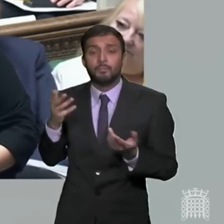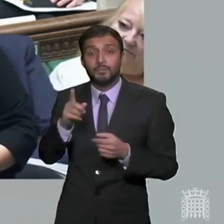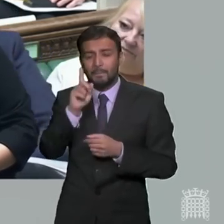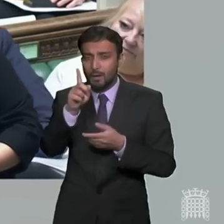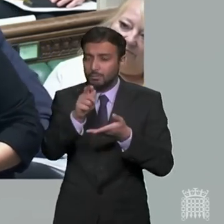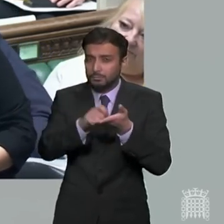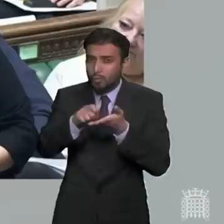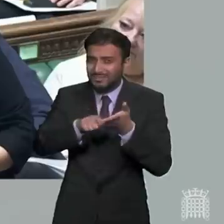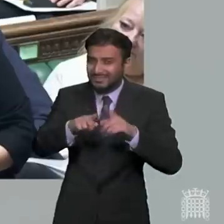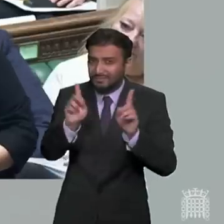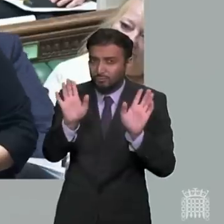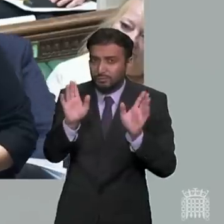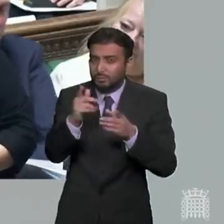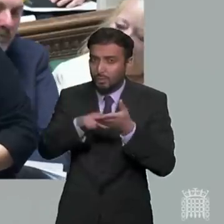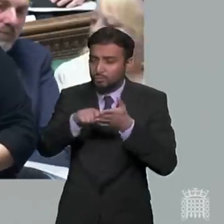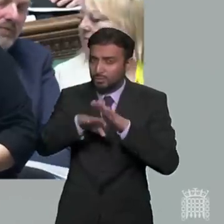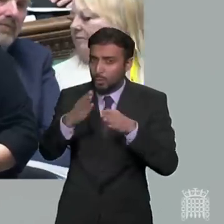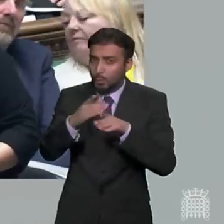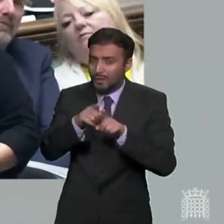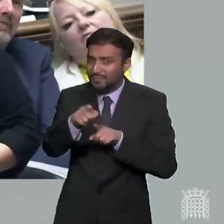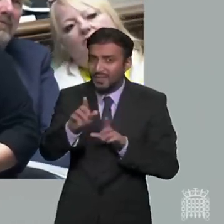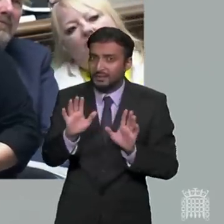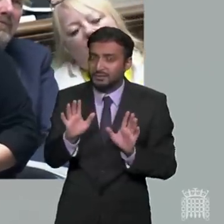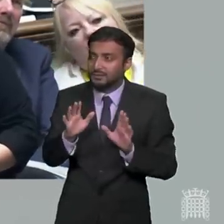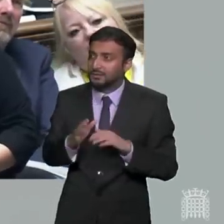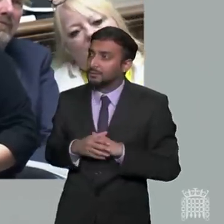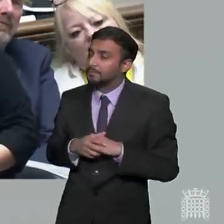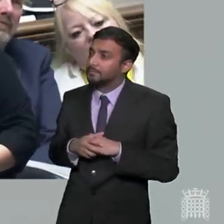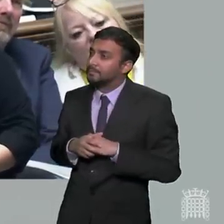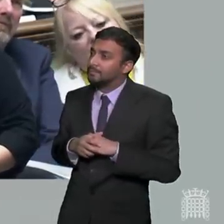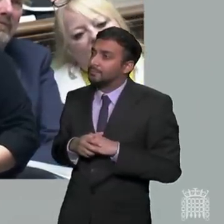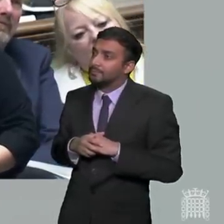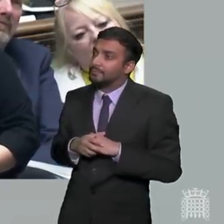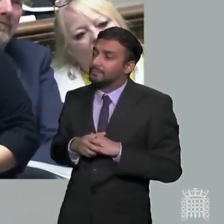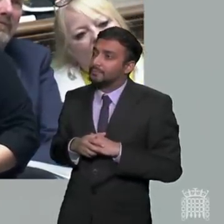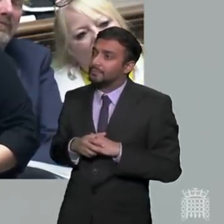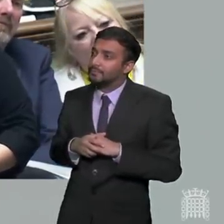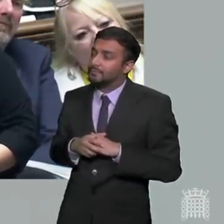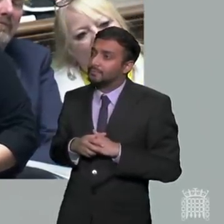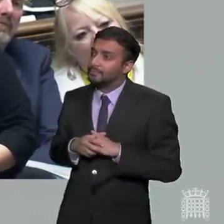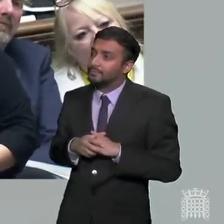The late Canon Kenyon Wright said:“What if that other voice we all know so well responds